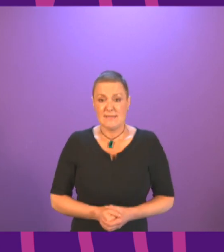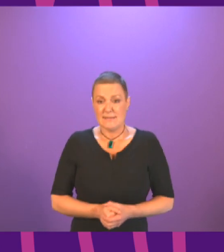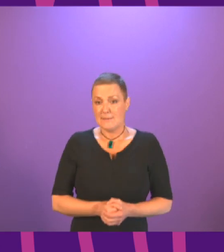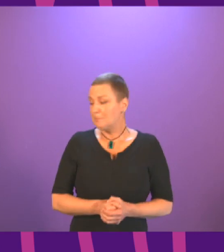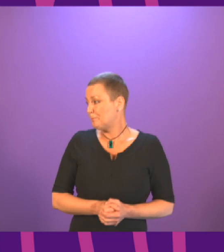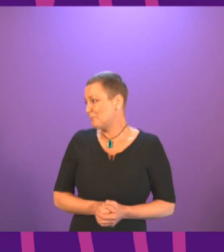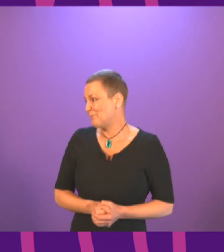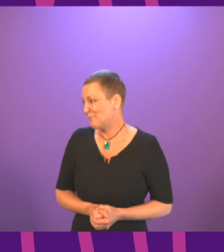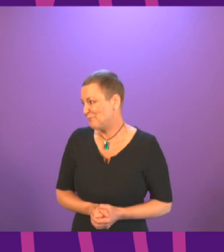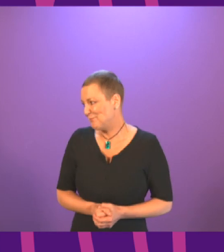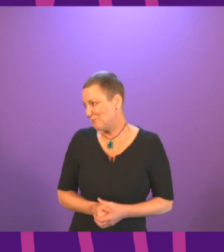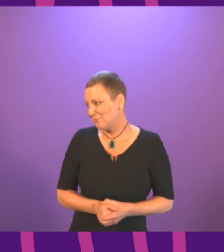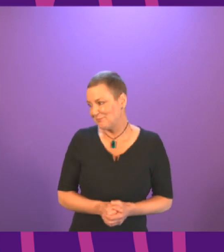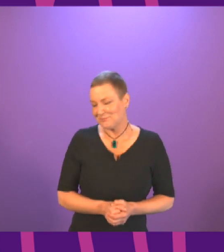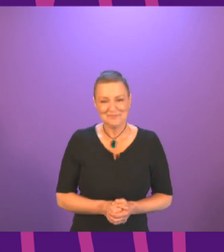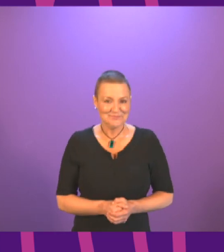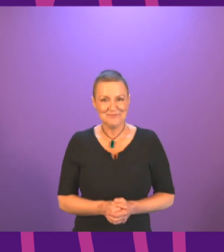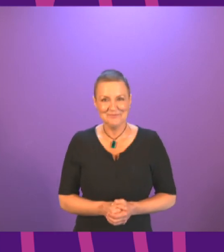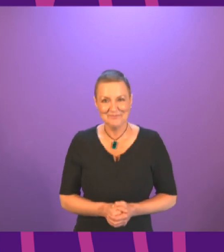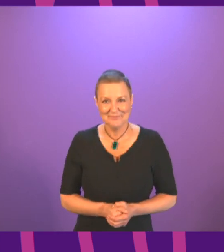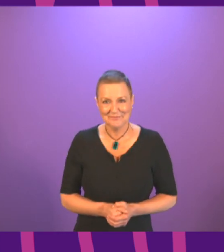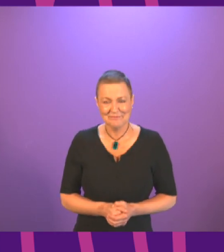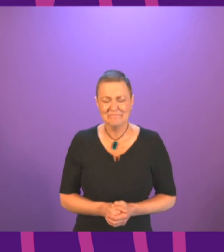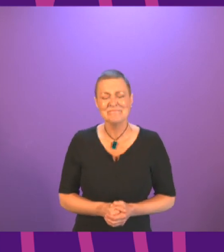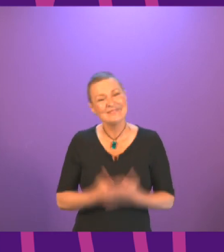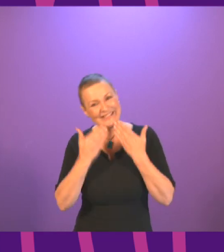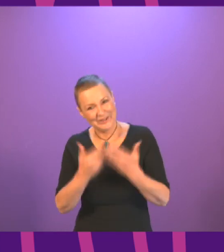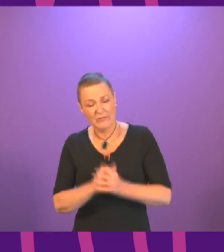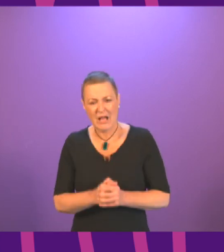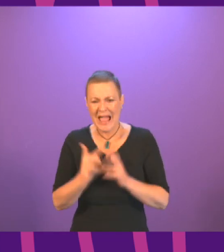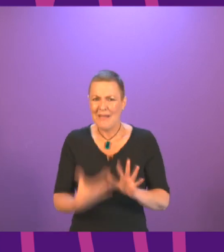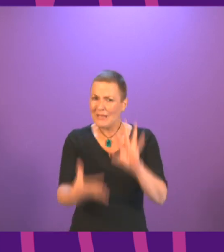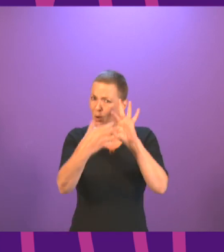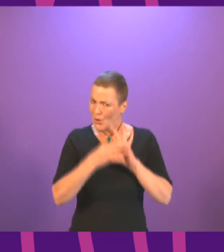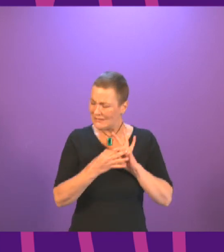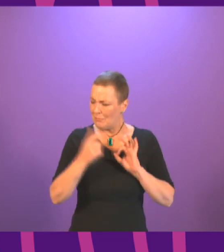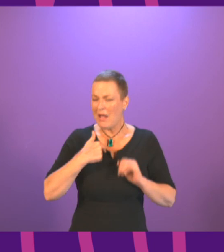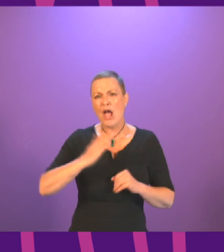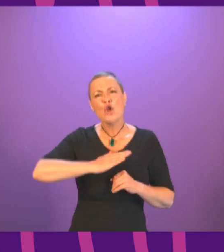Gillian Martin (Aberdeenshire East) (SNP): I have been contacted by students from North